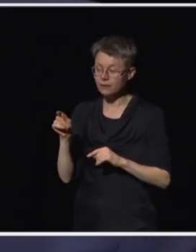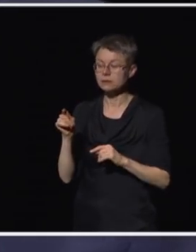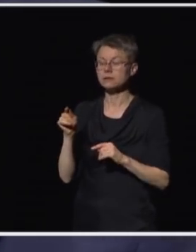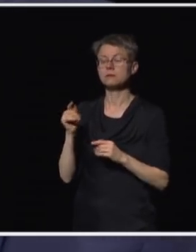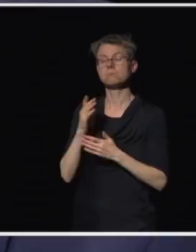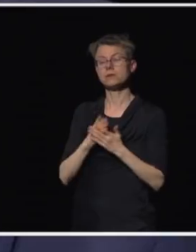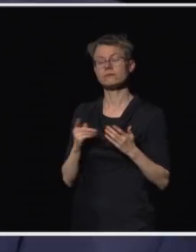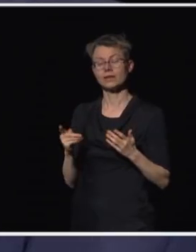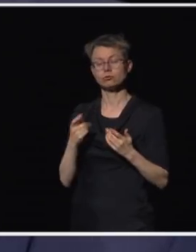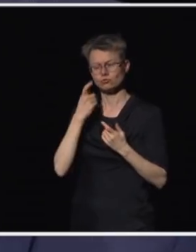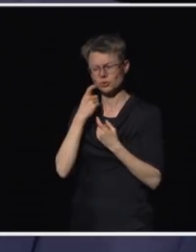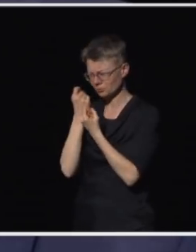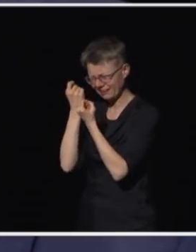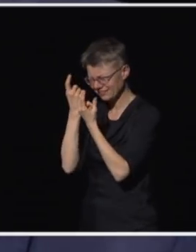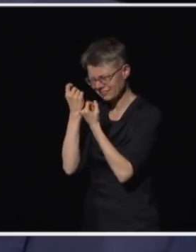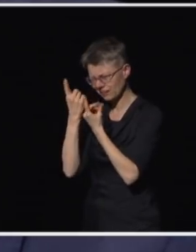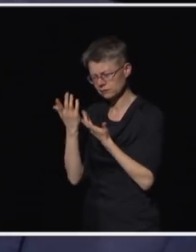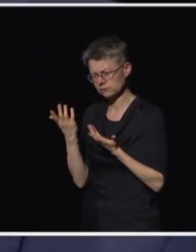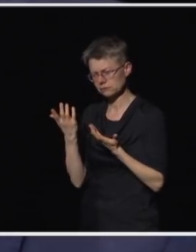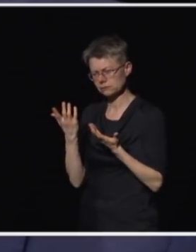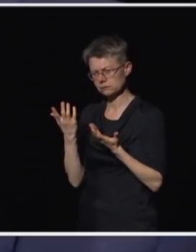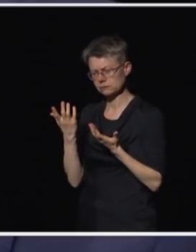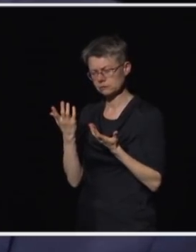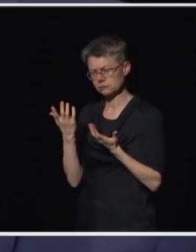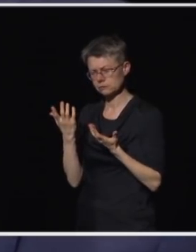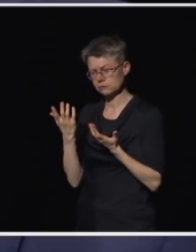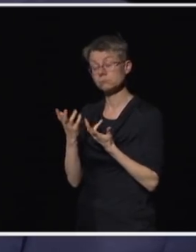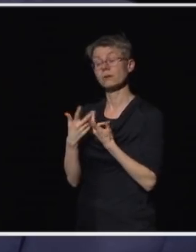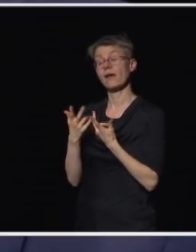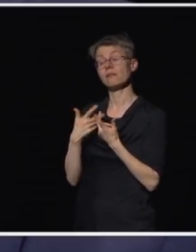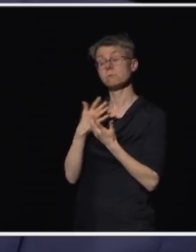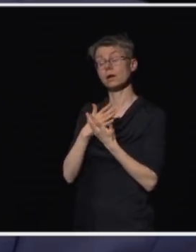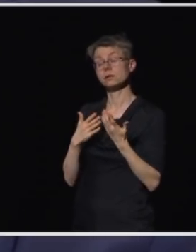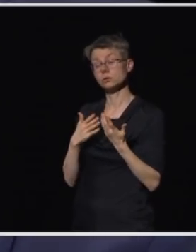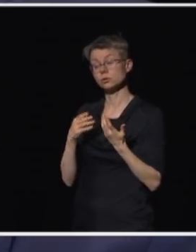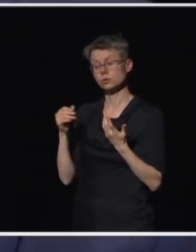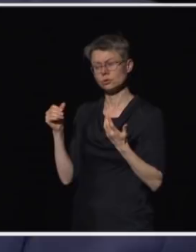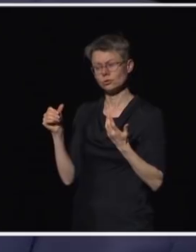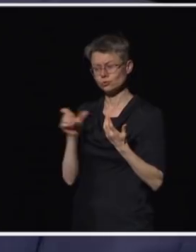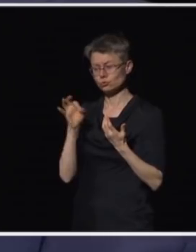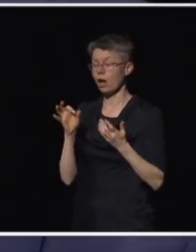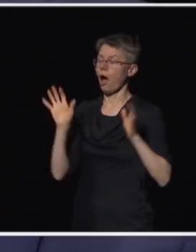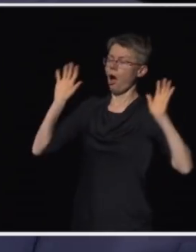an attempt to understand. You know? But the other part was that there should be some accounting for that.